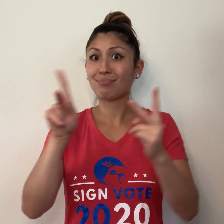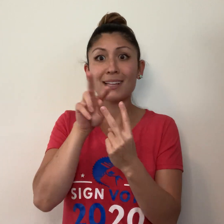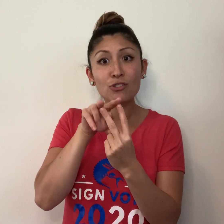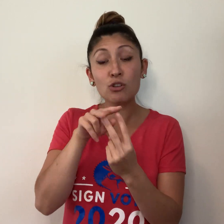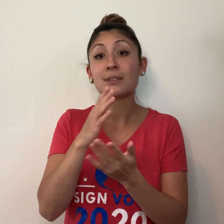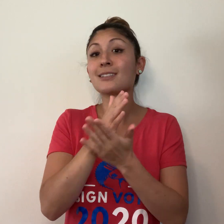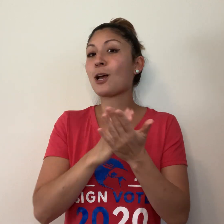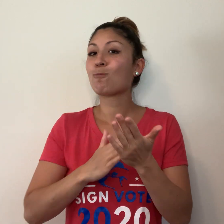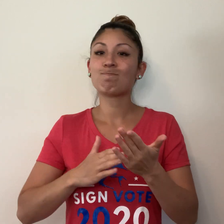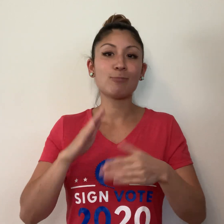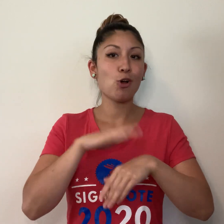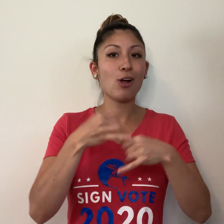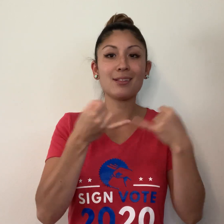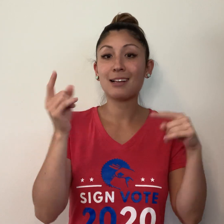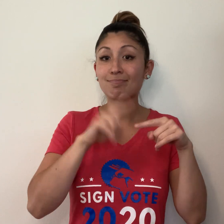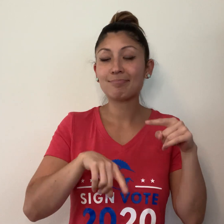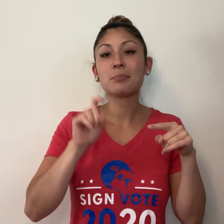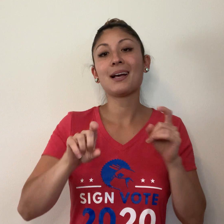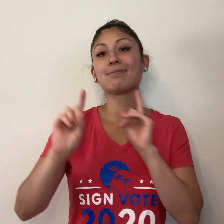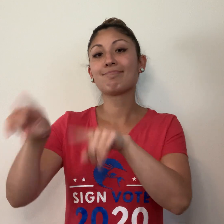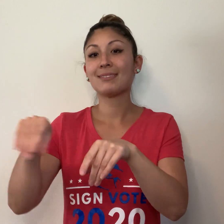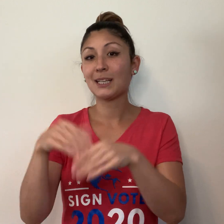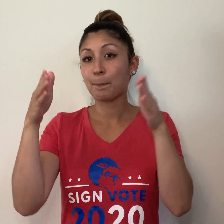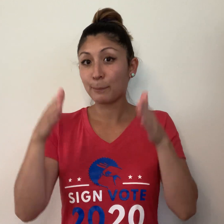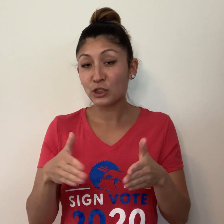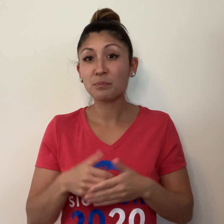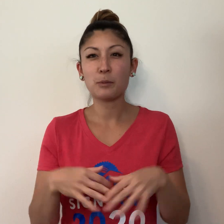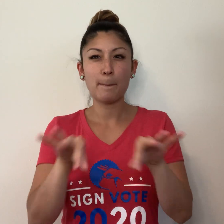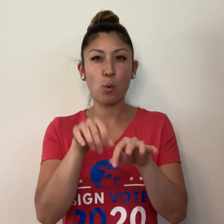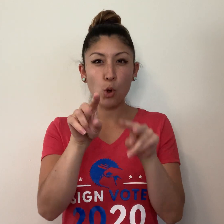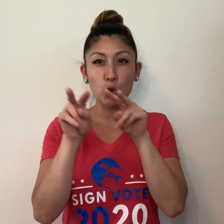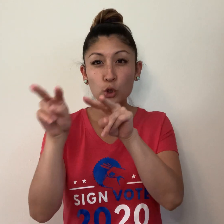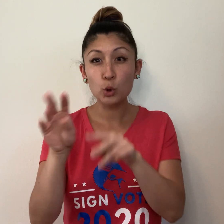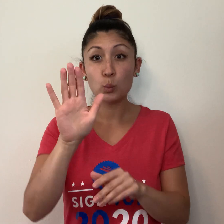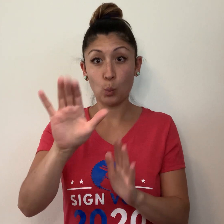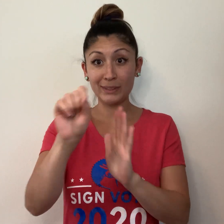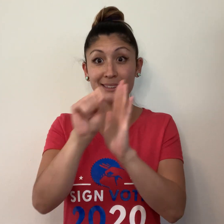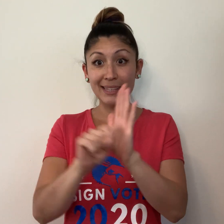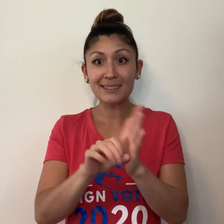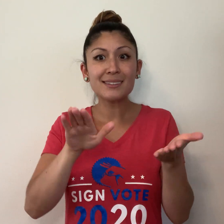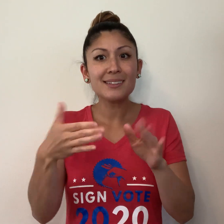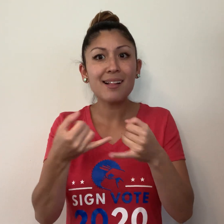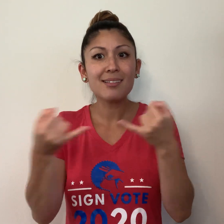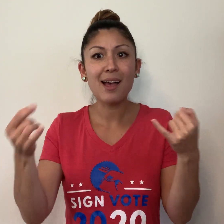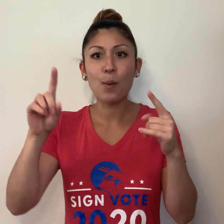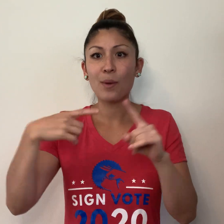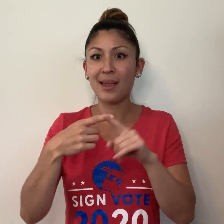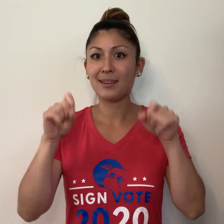online and in person. Some states don’t allow online and only allow in person. It’s important to check your state’s deadline to register for